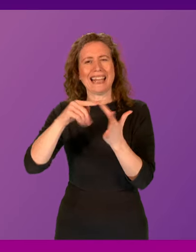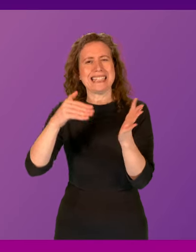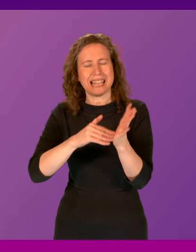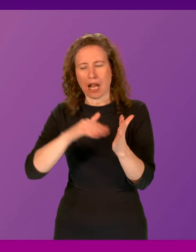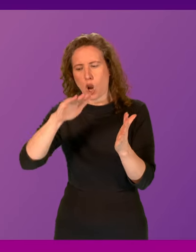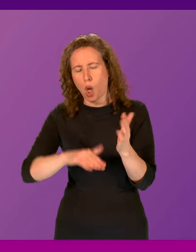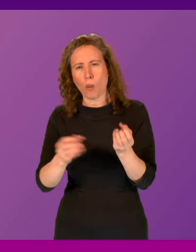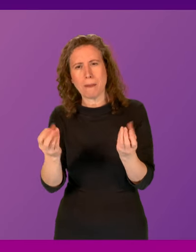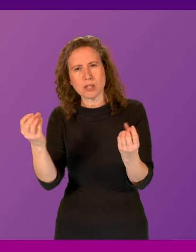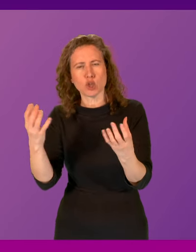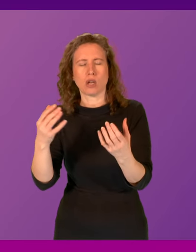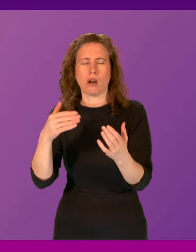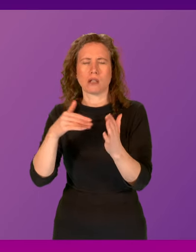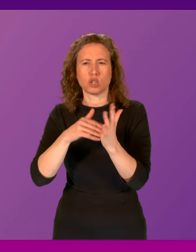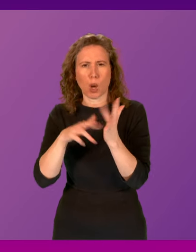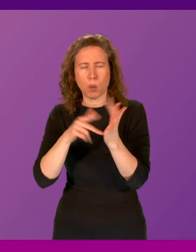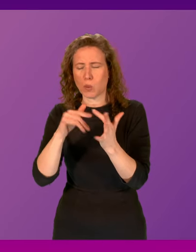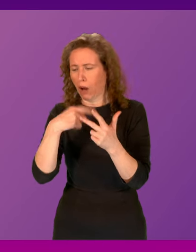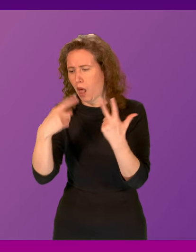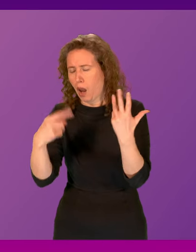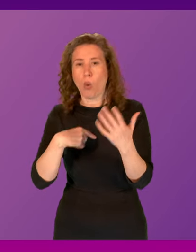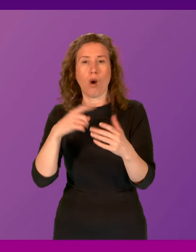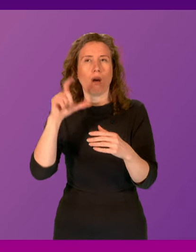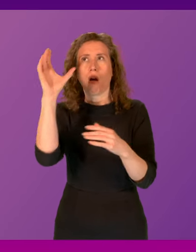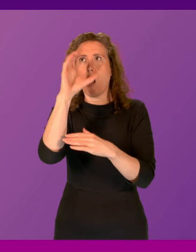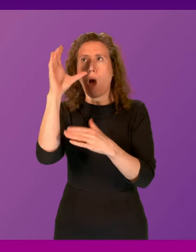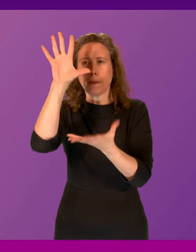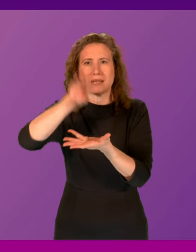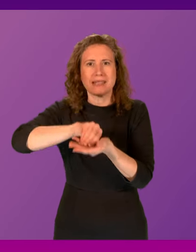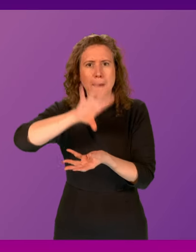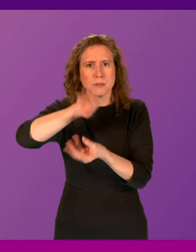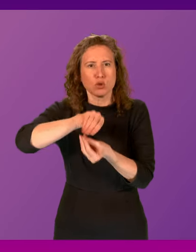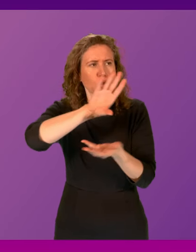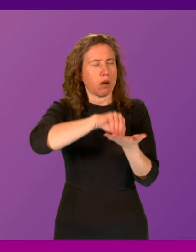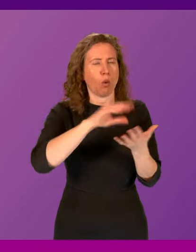proposals for carbon capture or our standards around heating and reducing